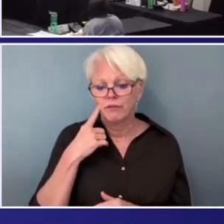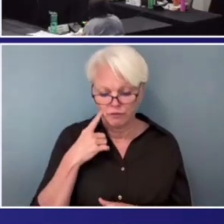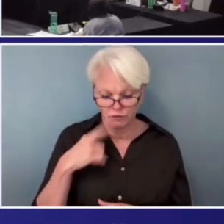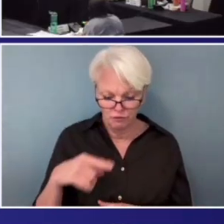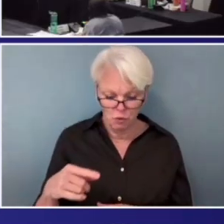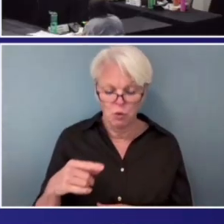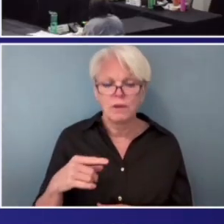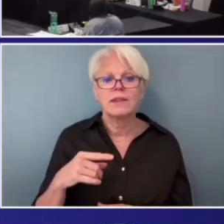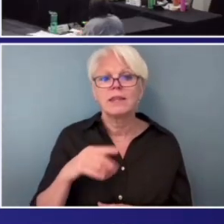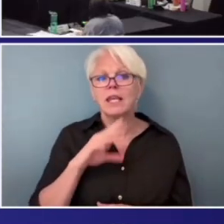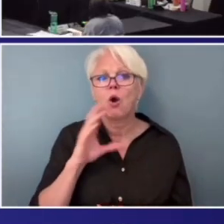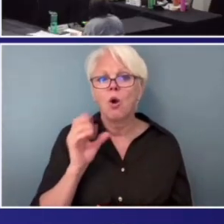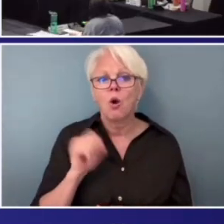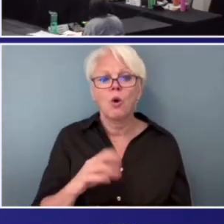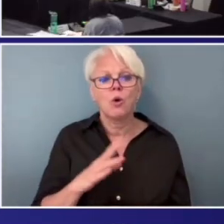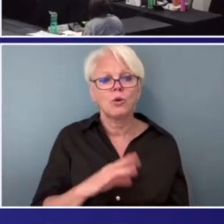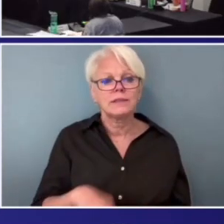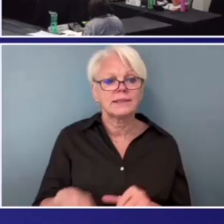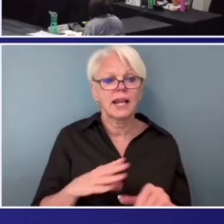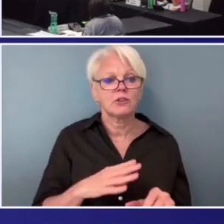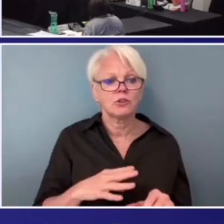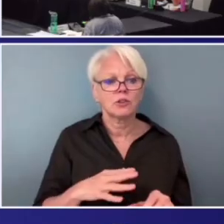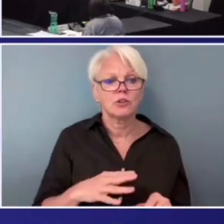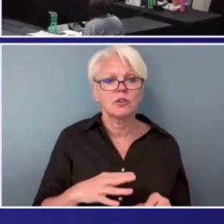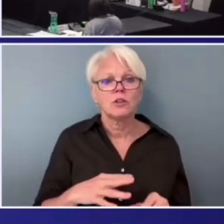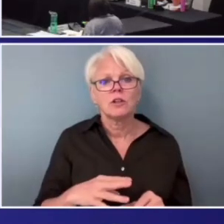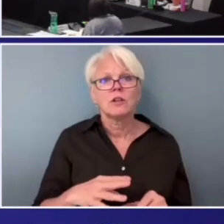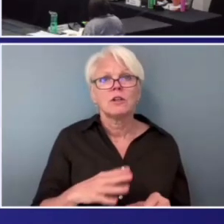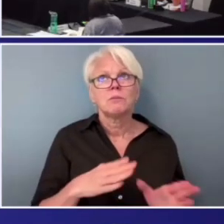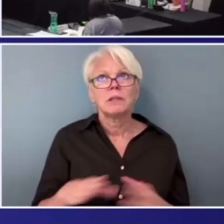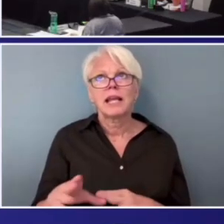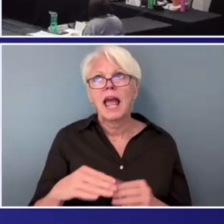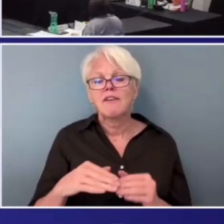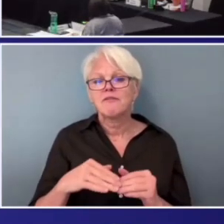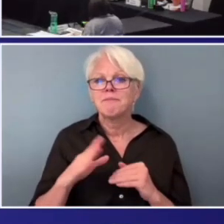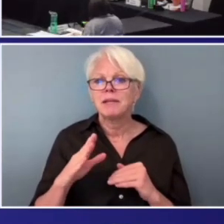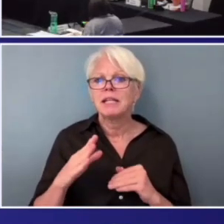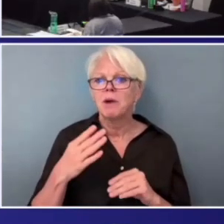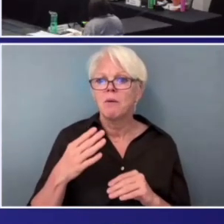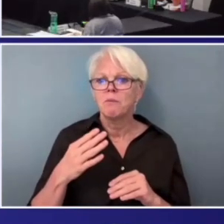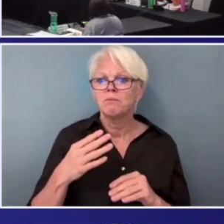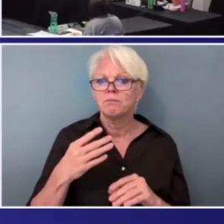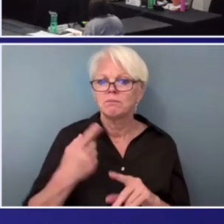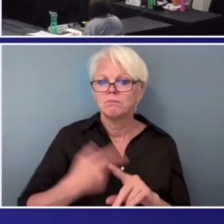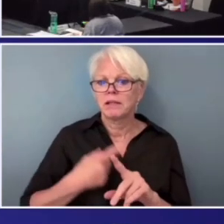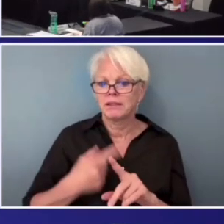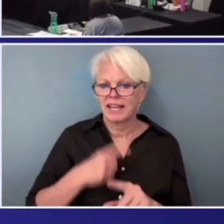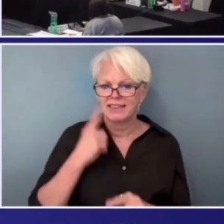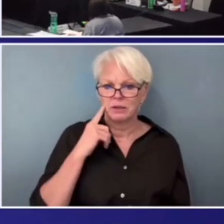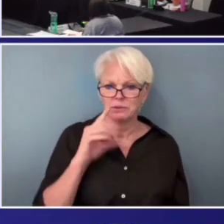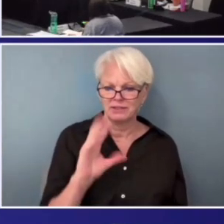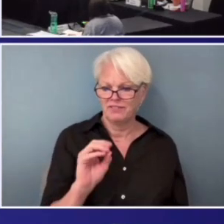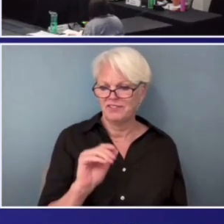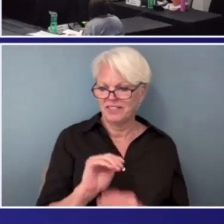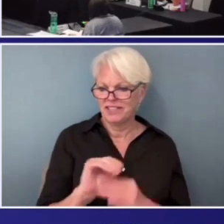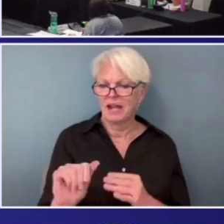Plan, there was a minimum monthly payment that's actually listed. I think it's $50, and there isn't anything as far as the Tiered one.